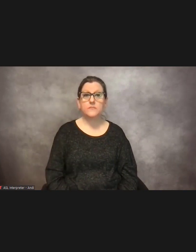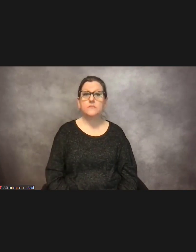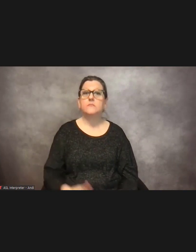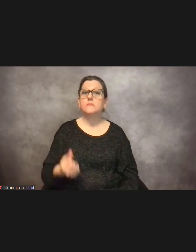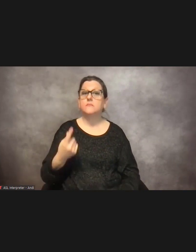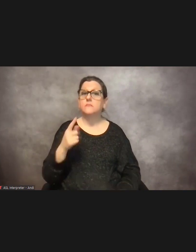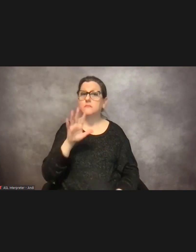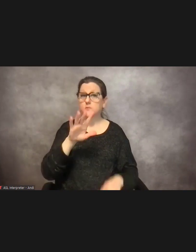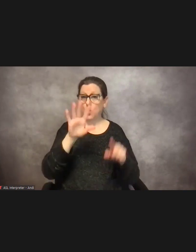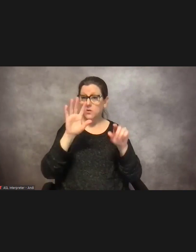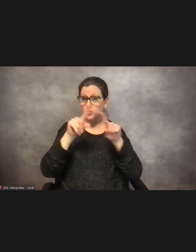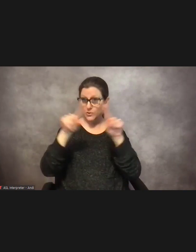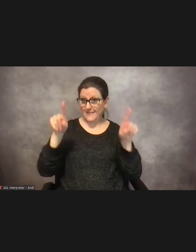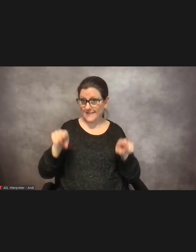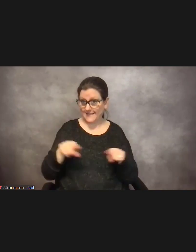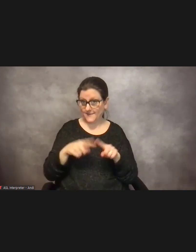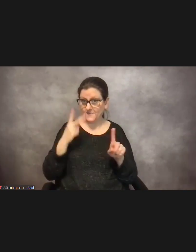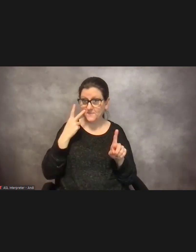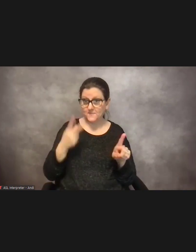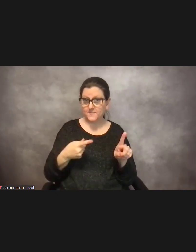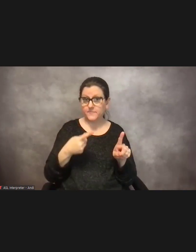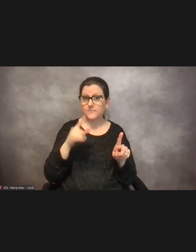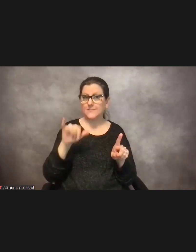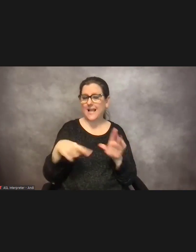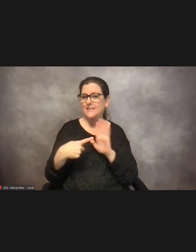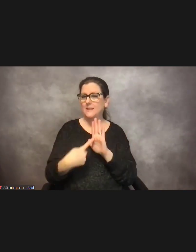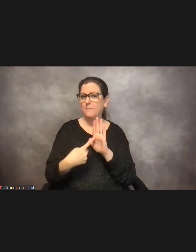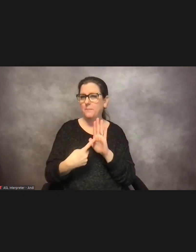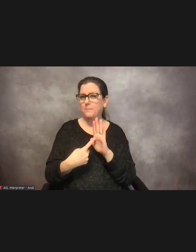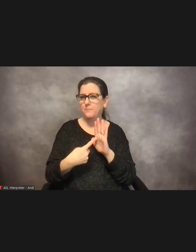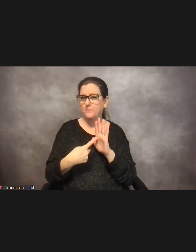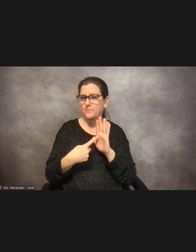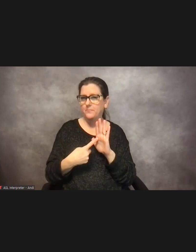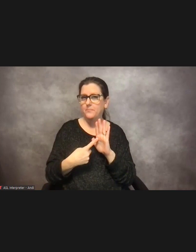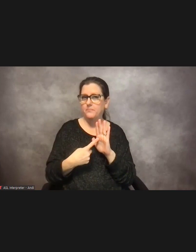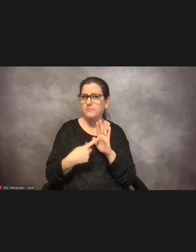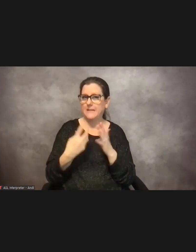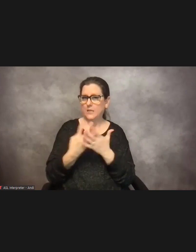Now, on your screen here, you'll see see, this is an example of the